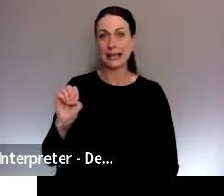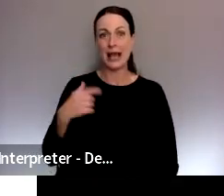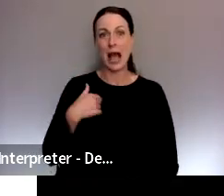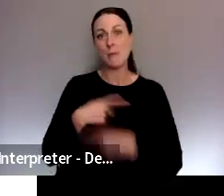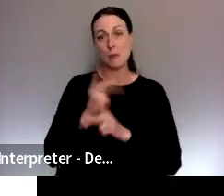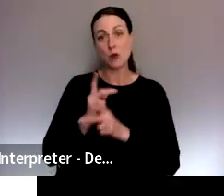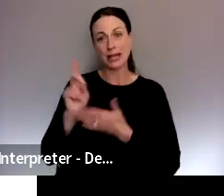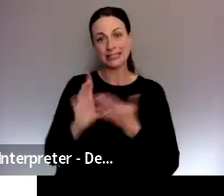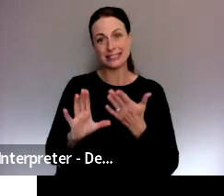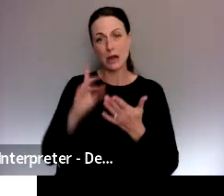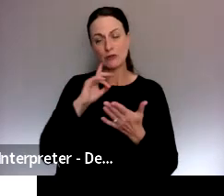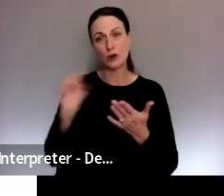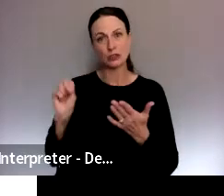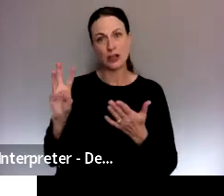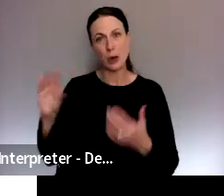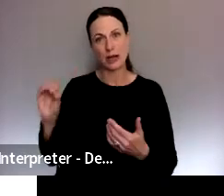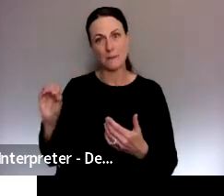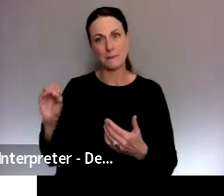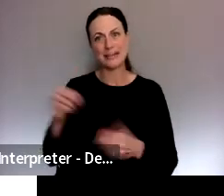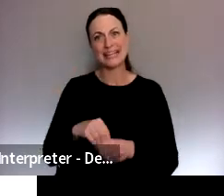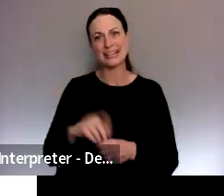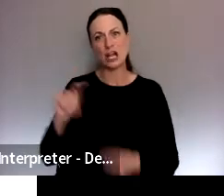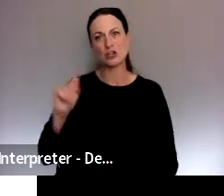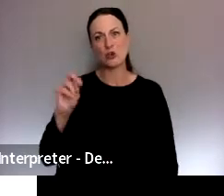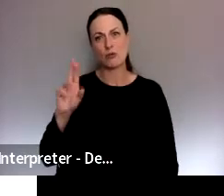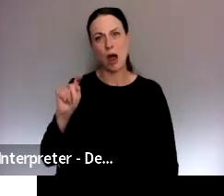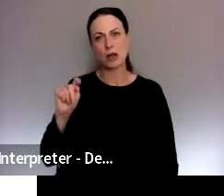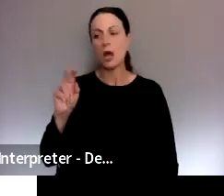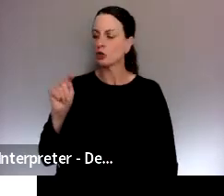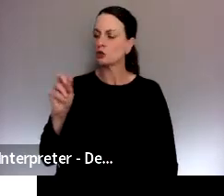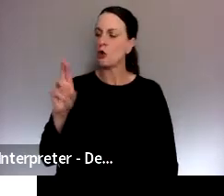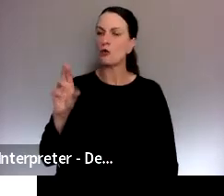I'm a product designer at a software company in Toronto